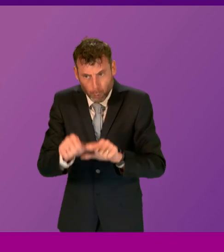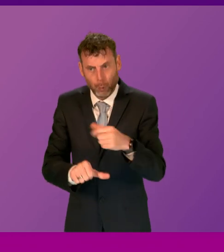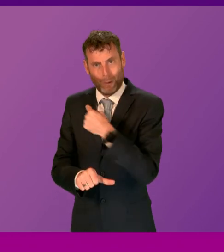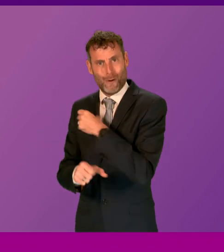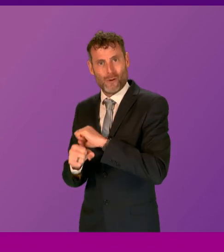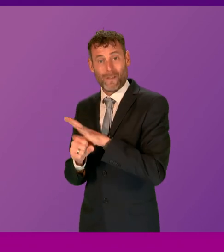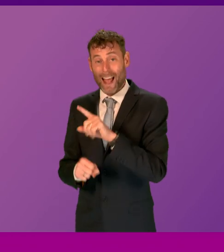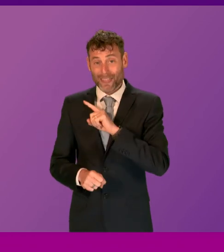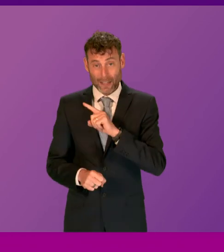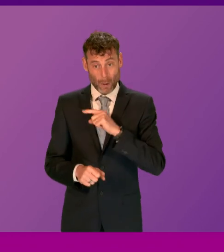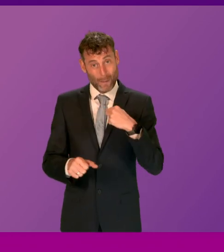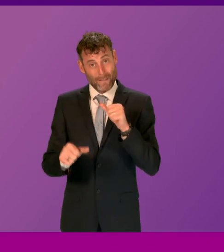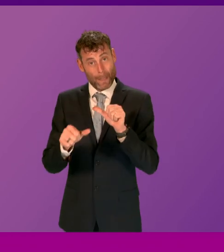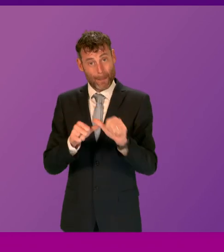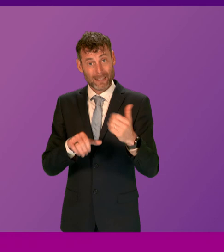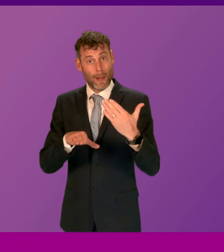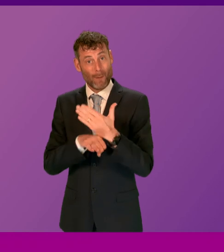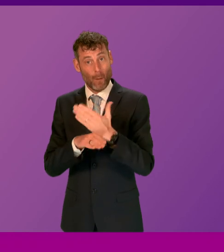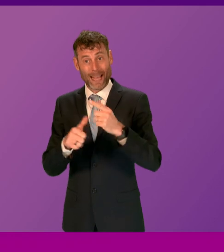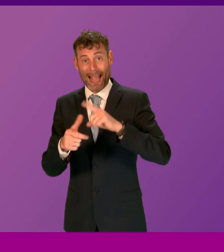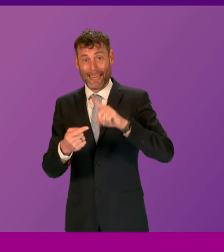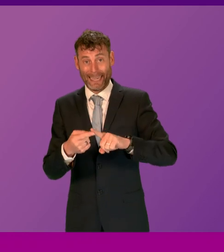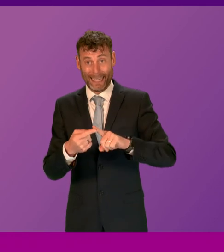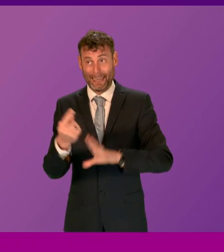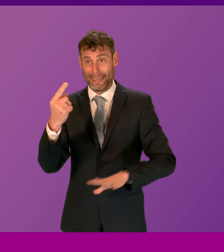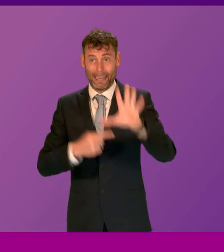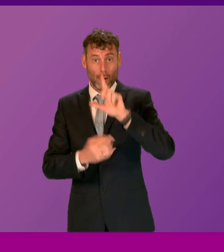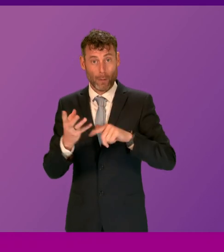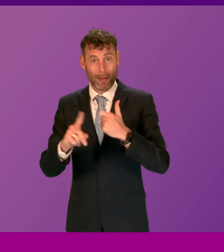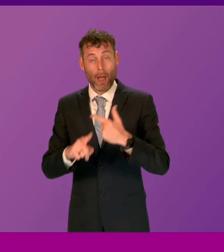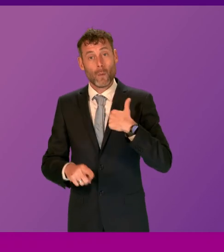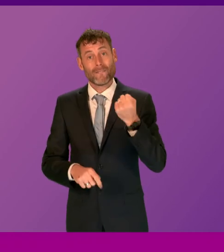and emergency service, and the best-paid staff, in the UK.